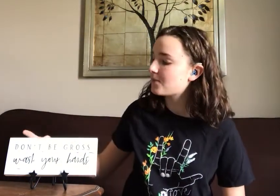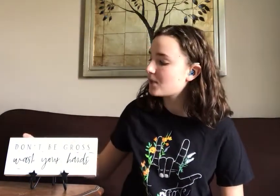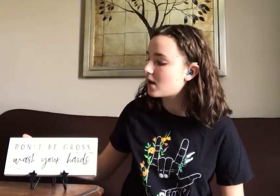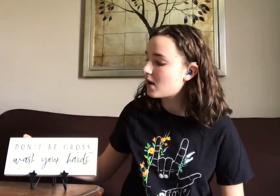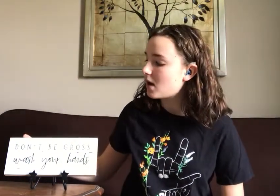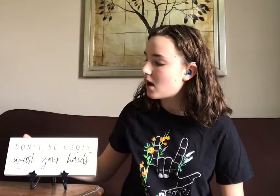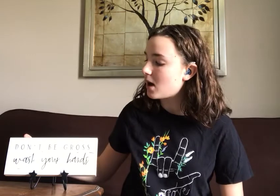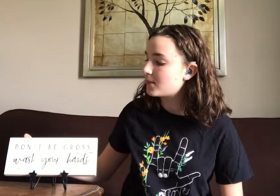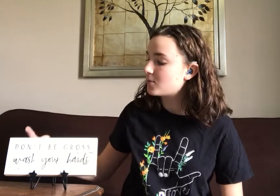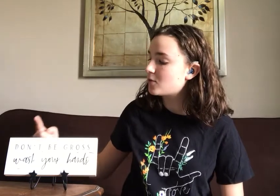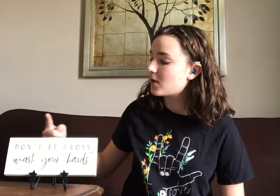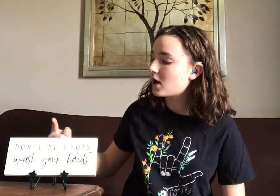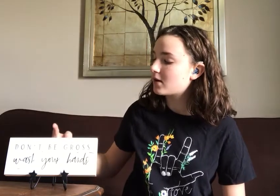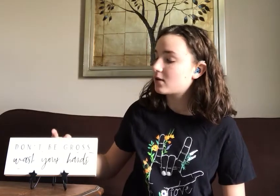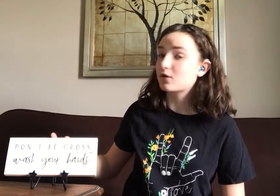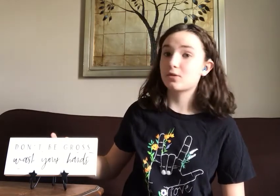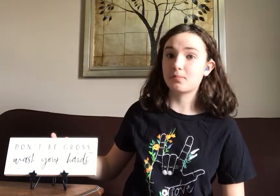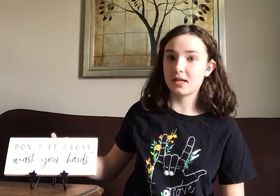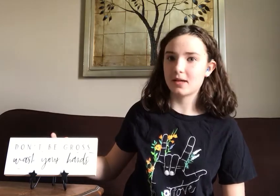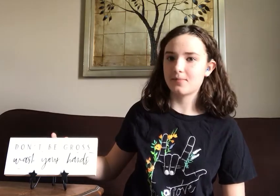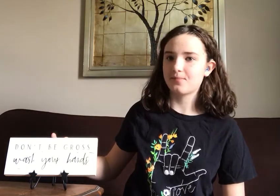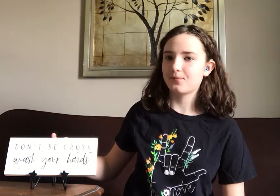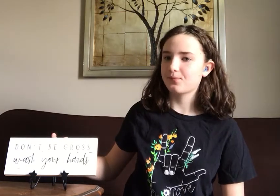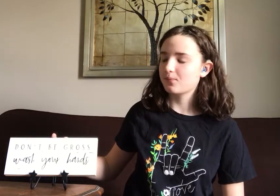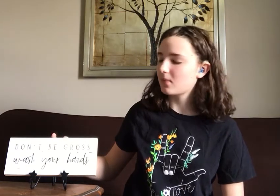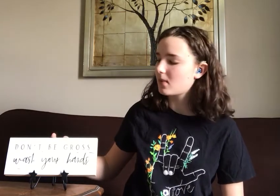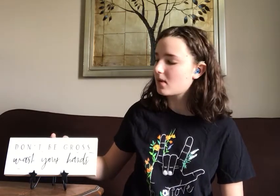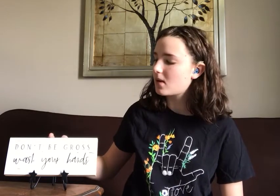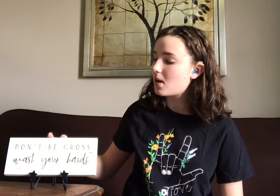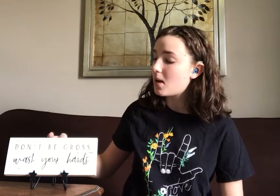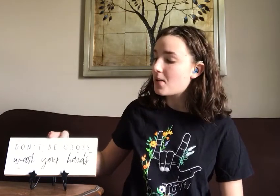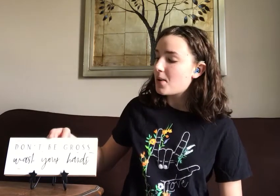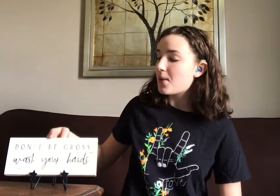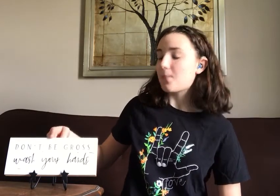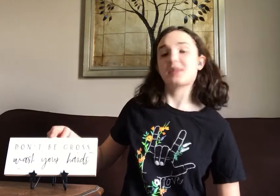Now I’m going to move on to Be.